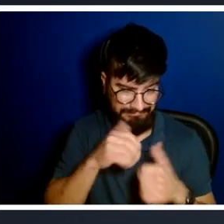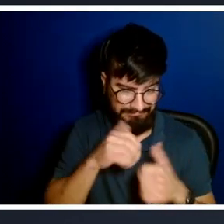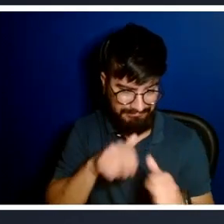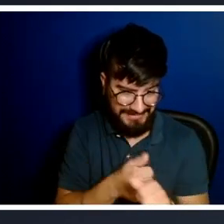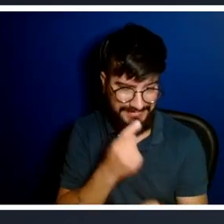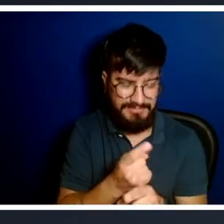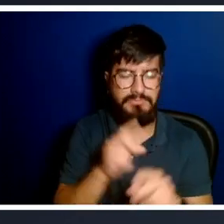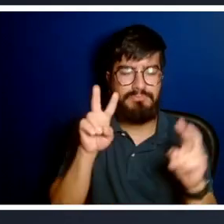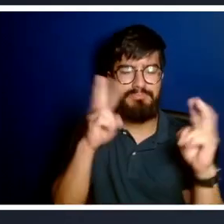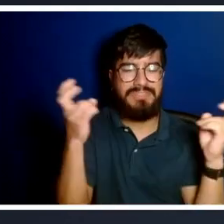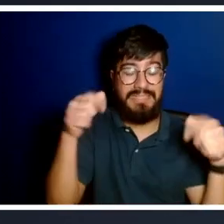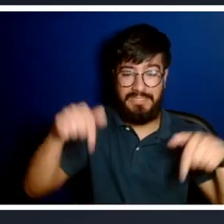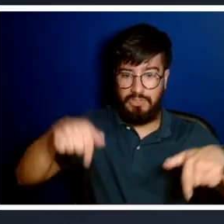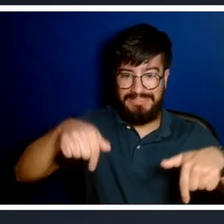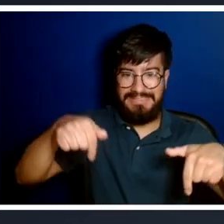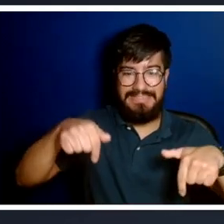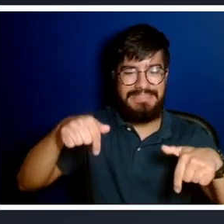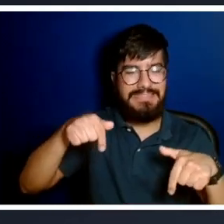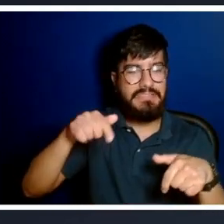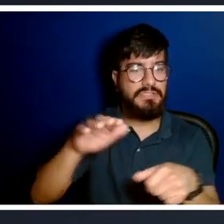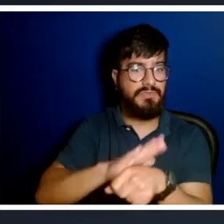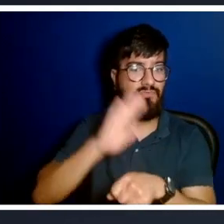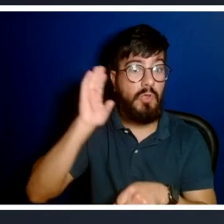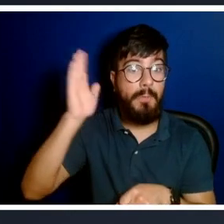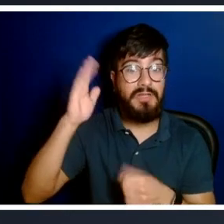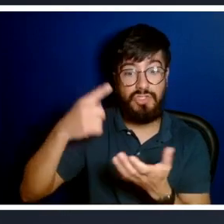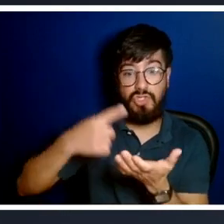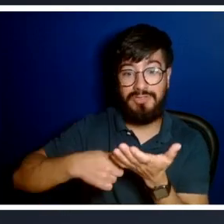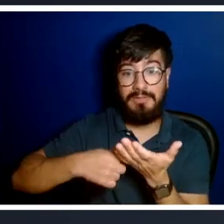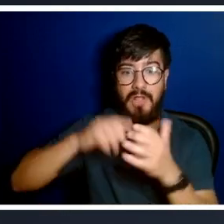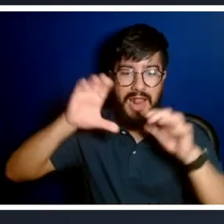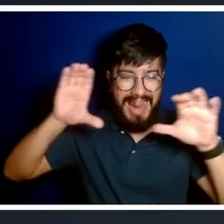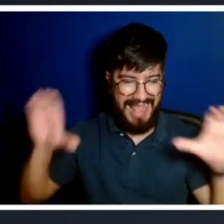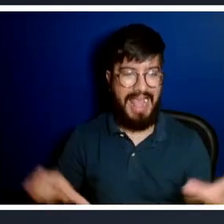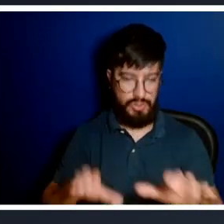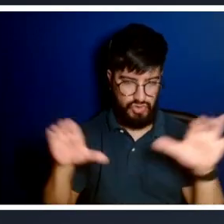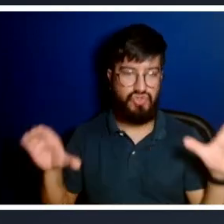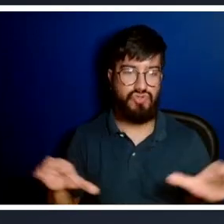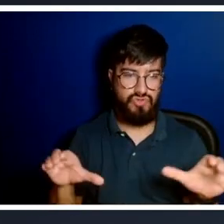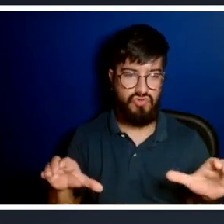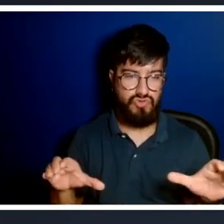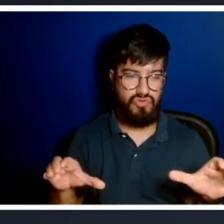whole presentation talks about, we do talk about action that we can instill a sense of,